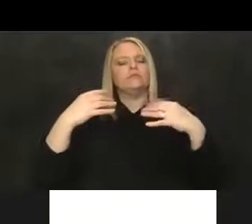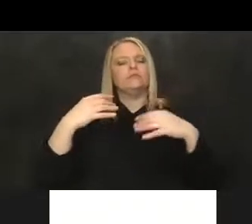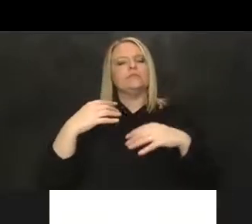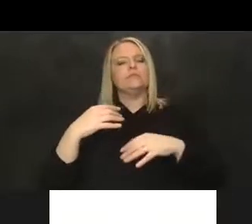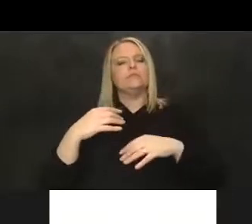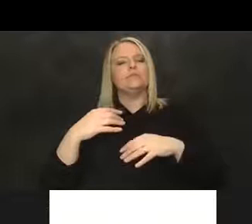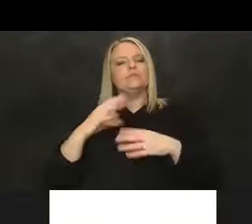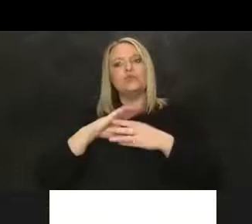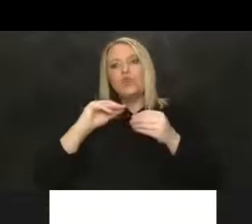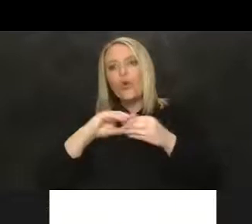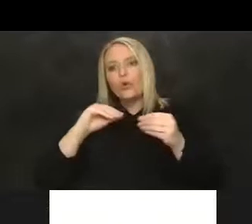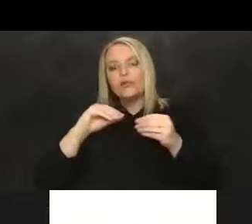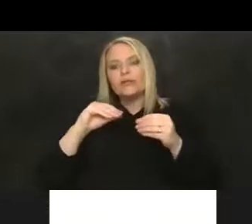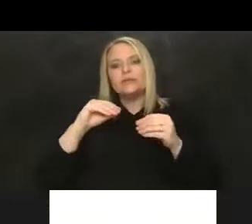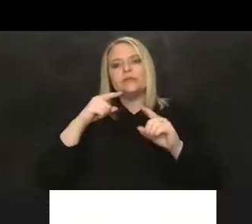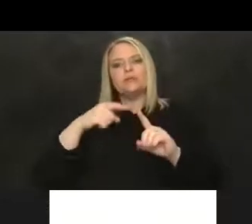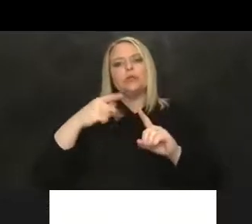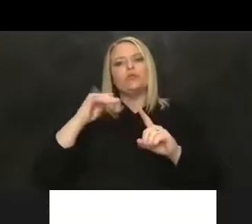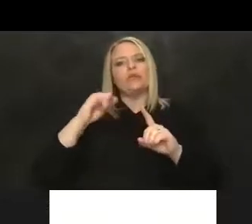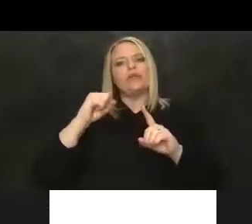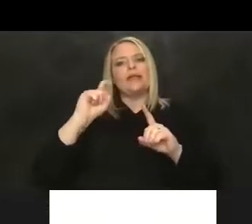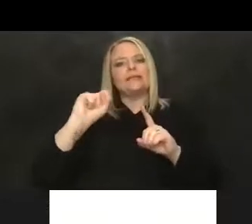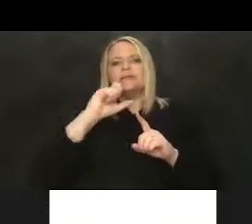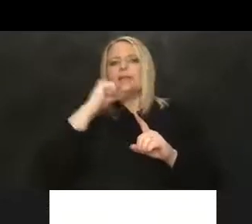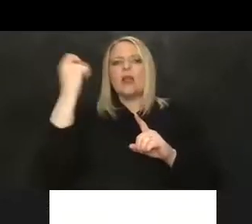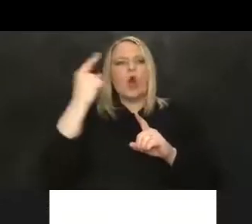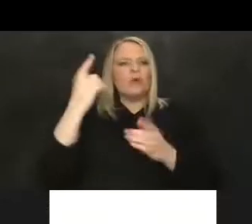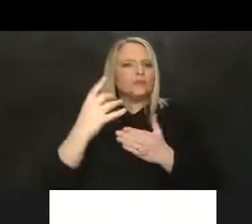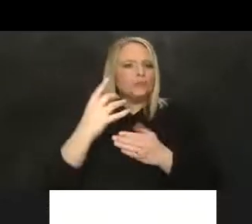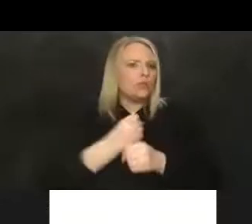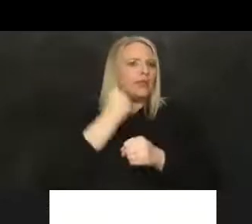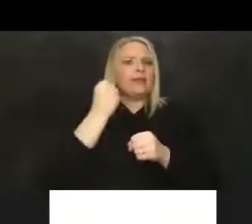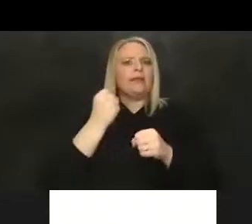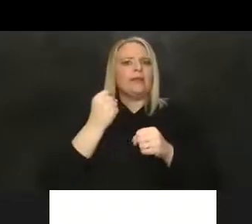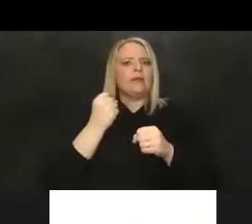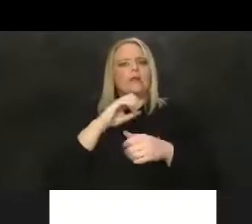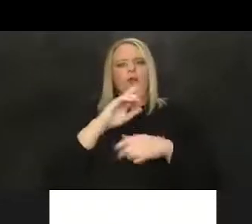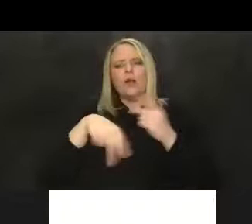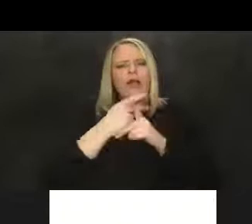stories where the protagonist doesn't always win, and what kind of conversations those create,